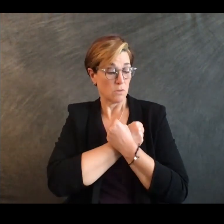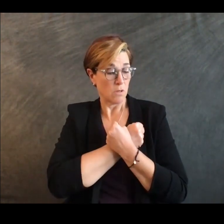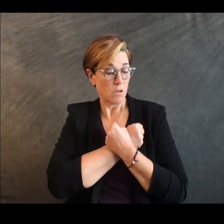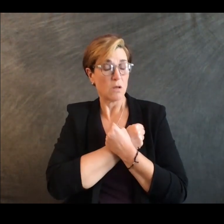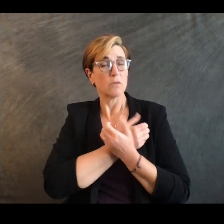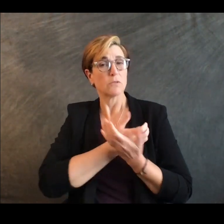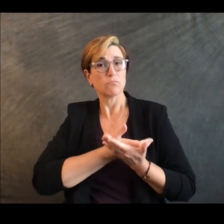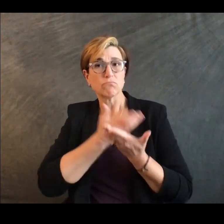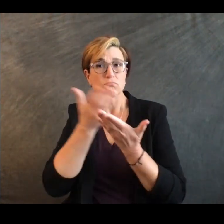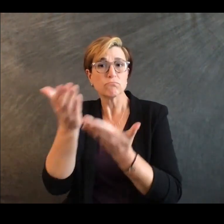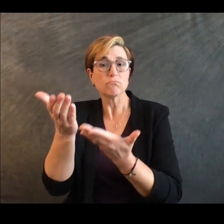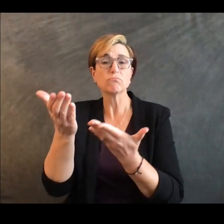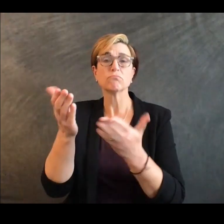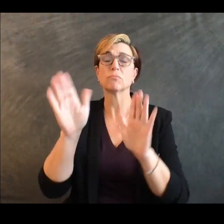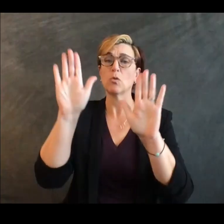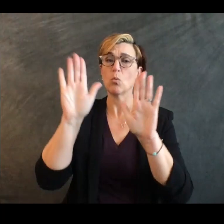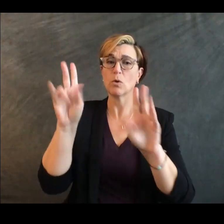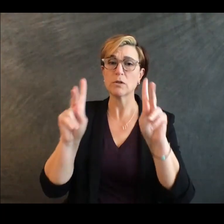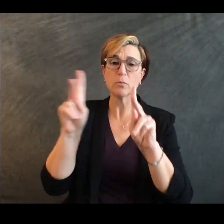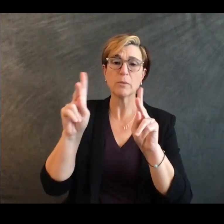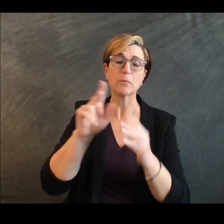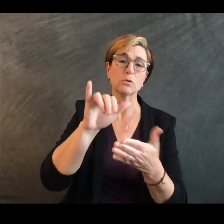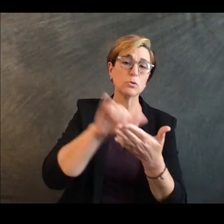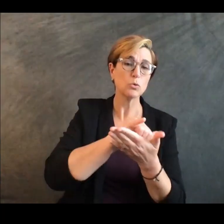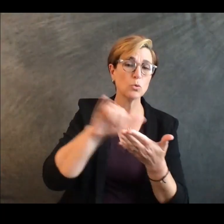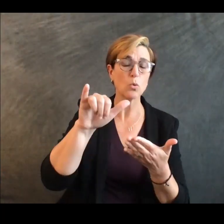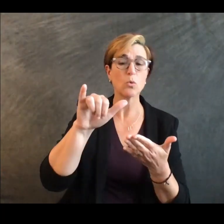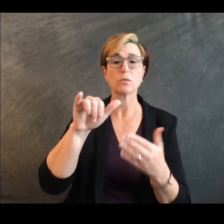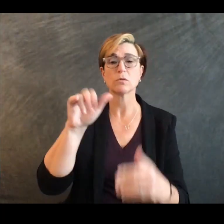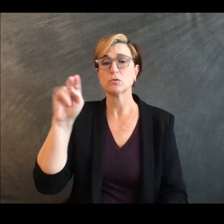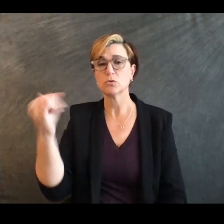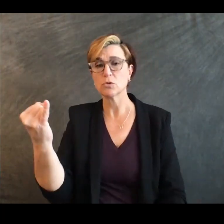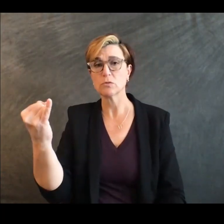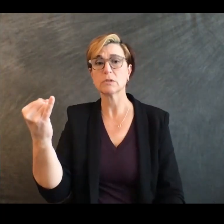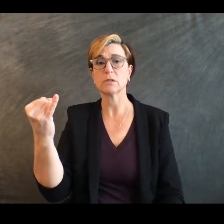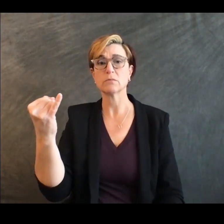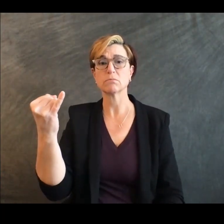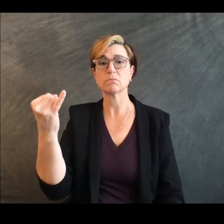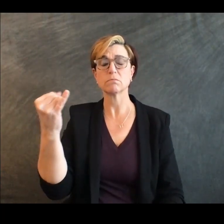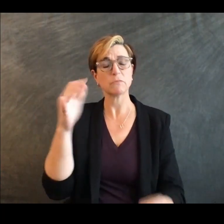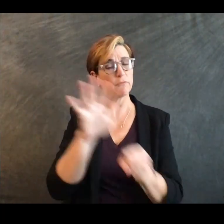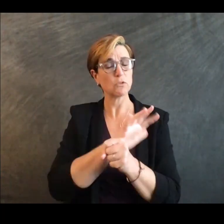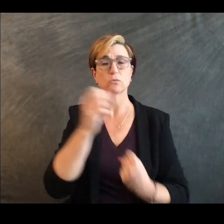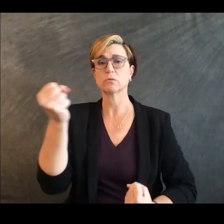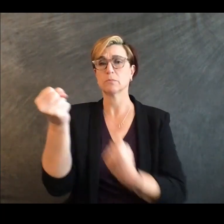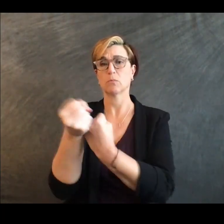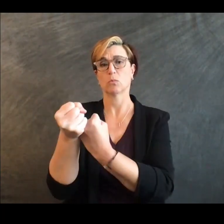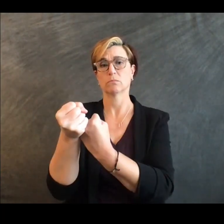York and New Jersey we support them fully we grieve alongside every family